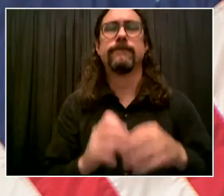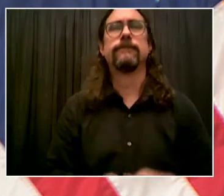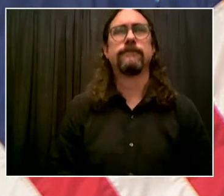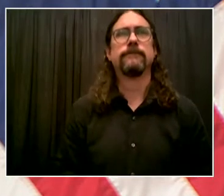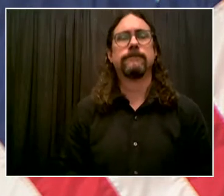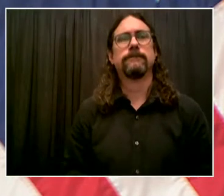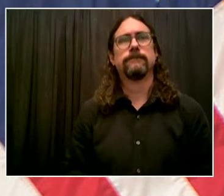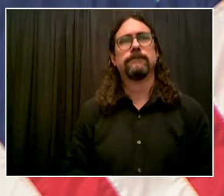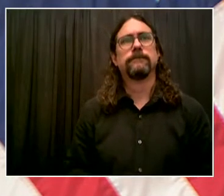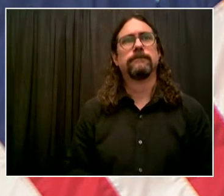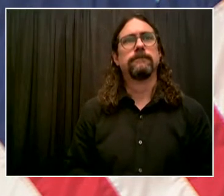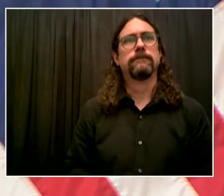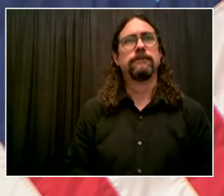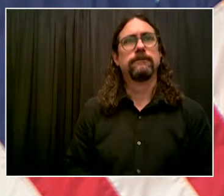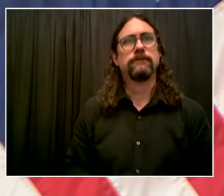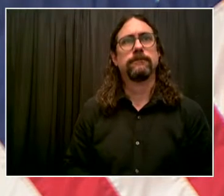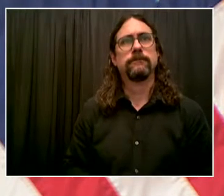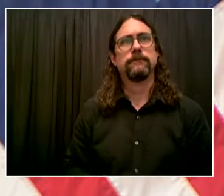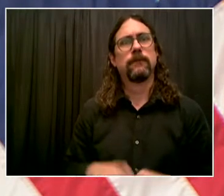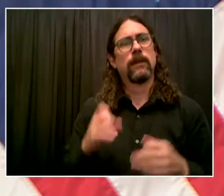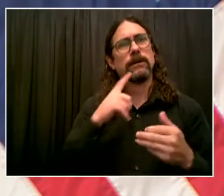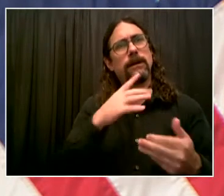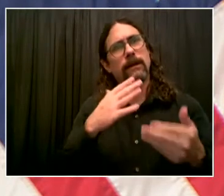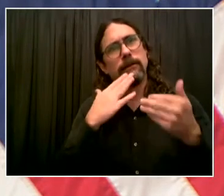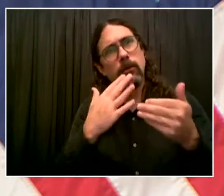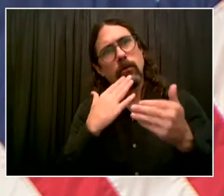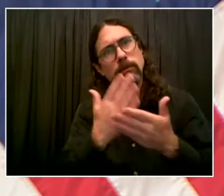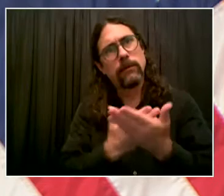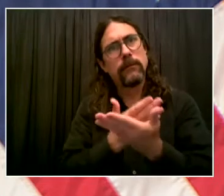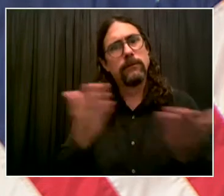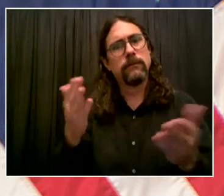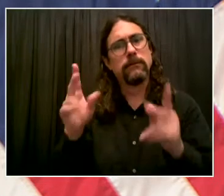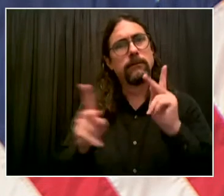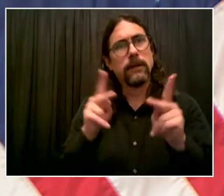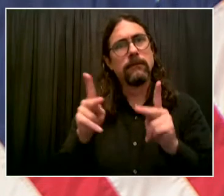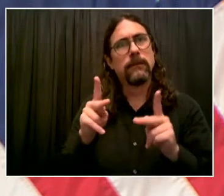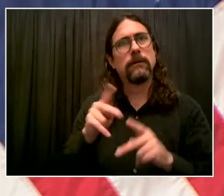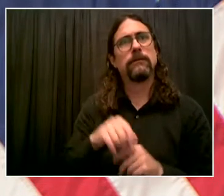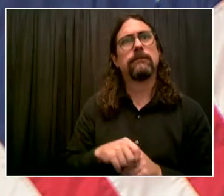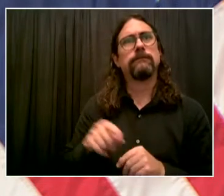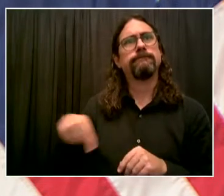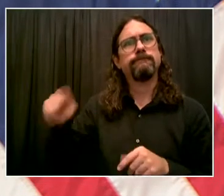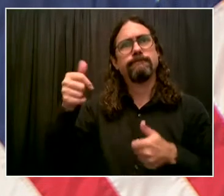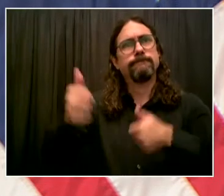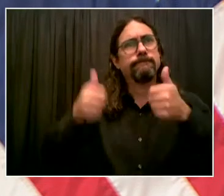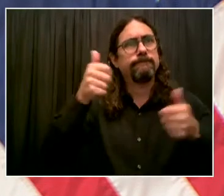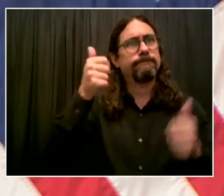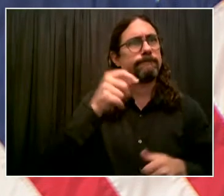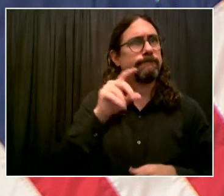HANDLED CORRECTLY . I HAVE TO ACKNOWLEDGE EXECUTIVES WITHIN